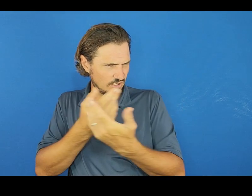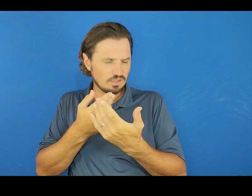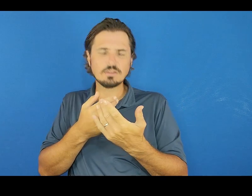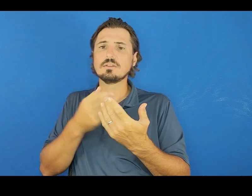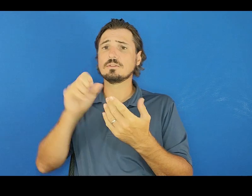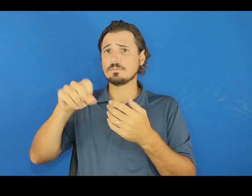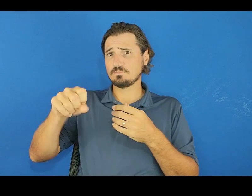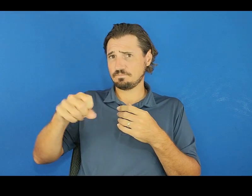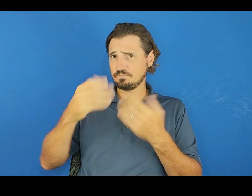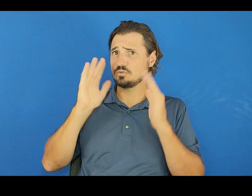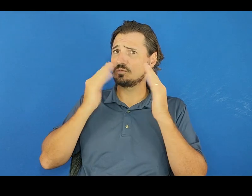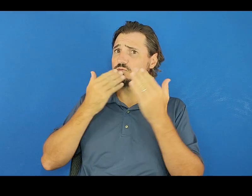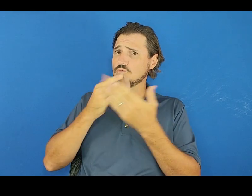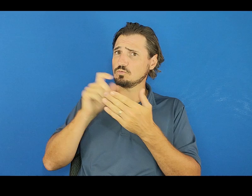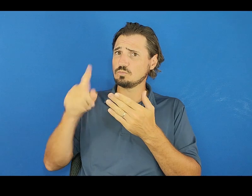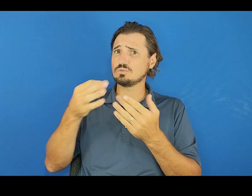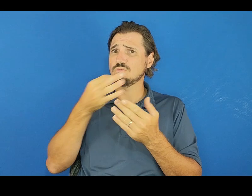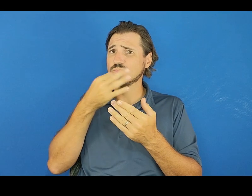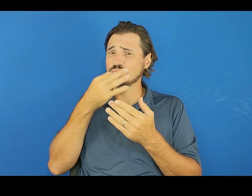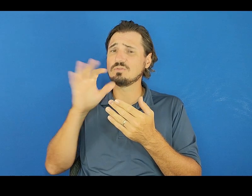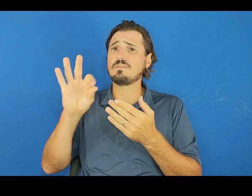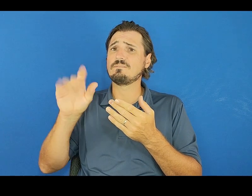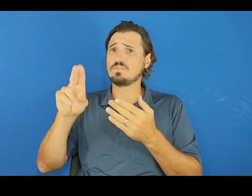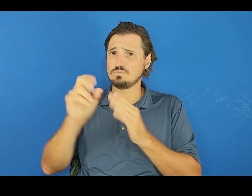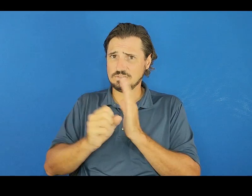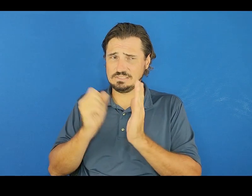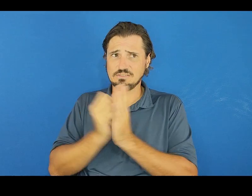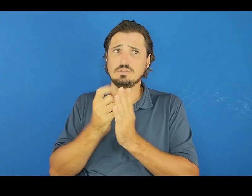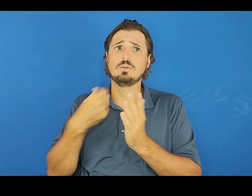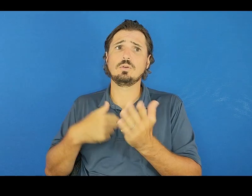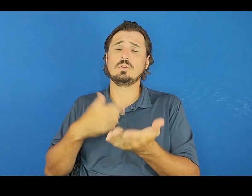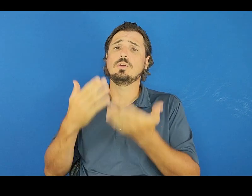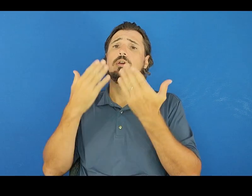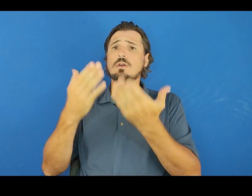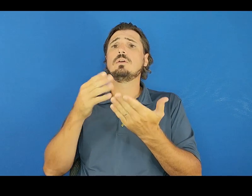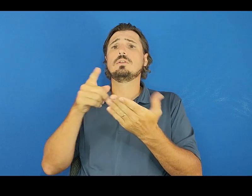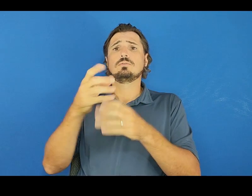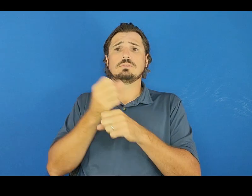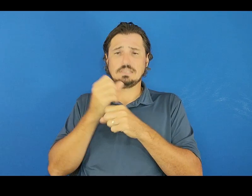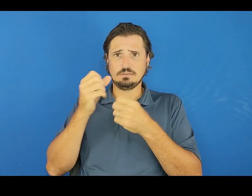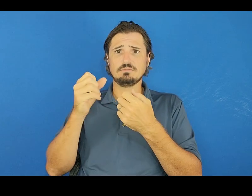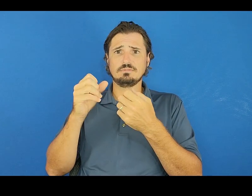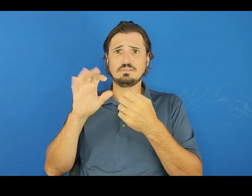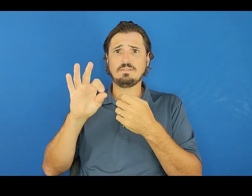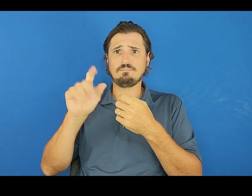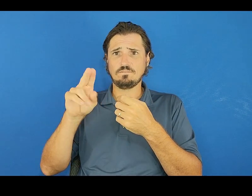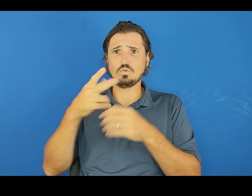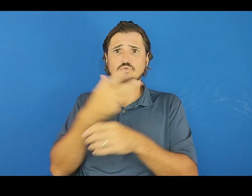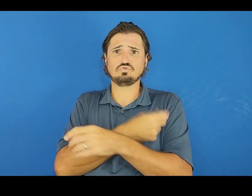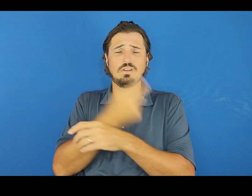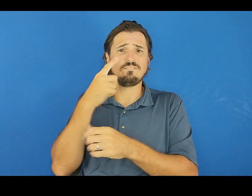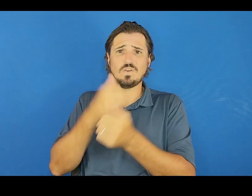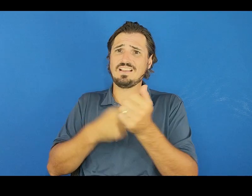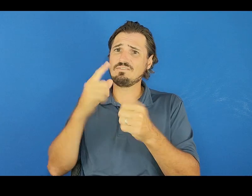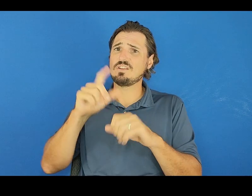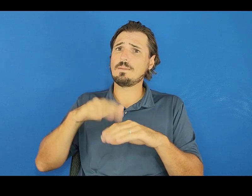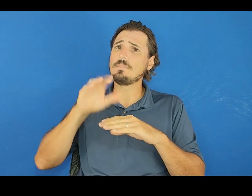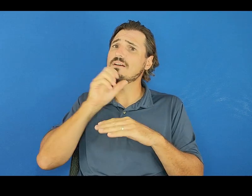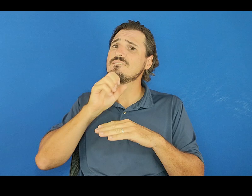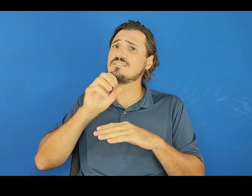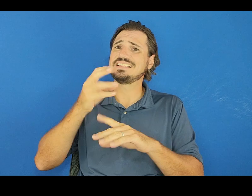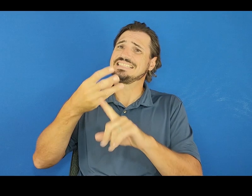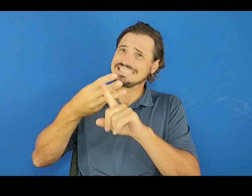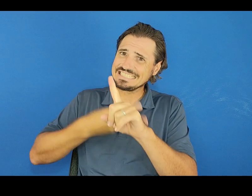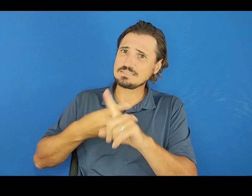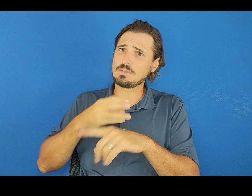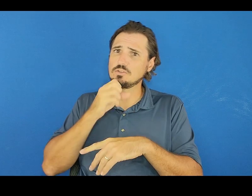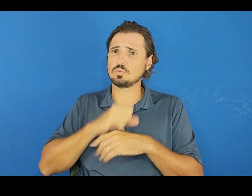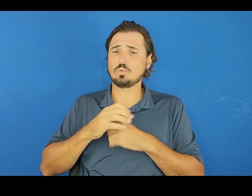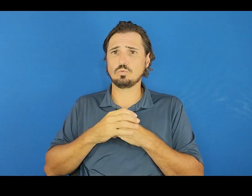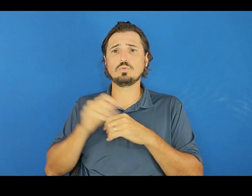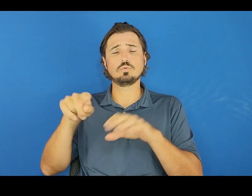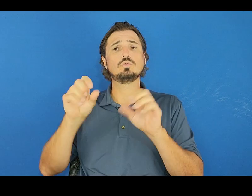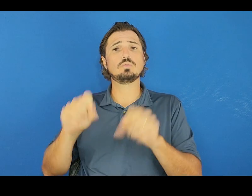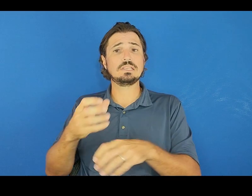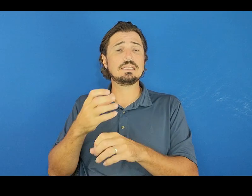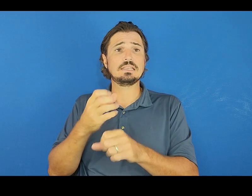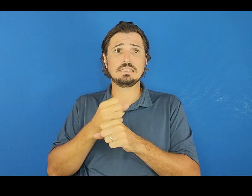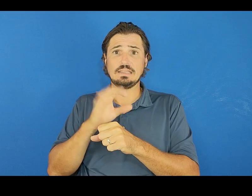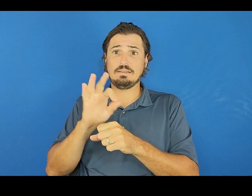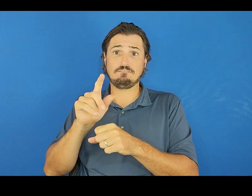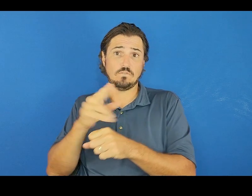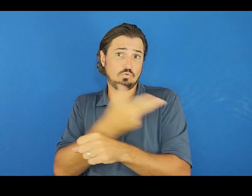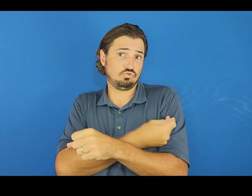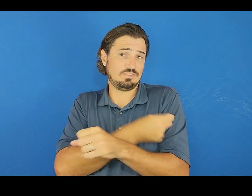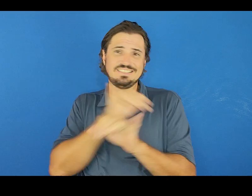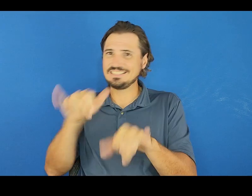That’s a great question! Yes, we are entering flu season and annual flu shots are recommended for everyone 6 months of age or older. You can get a flu shot at the same time as your COVID